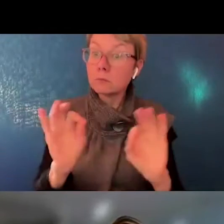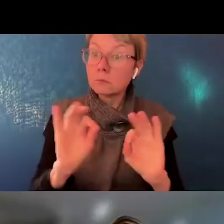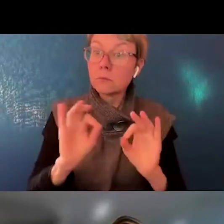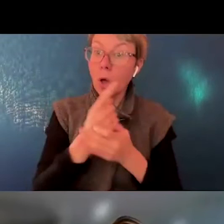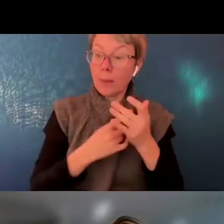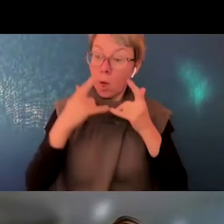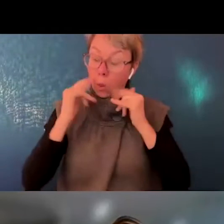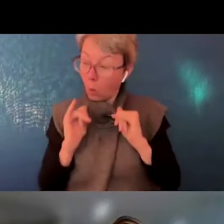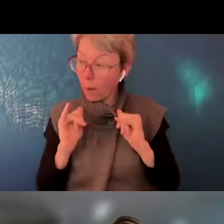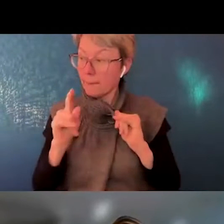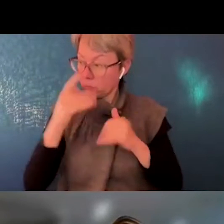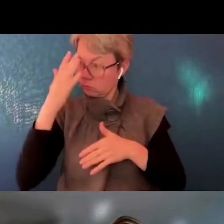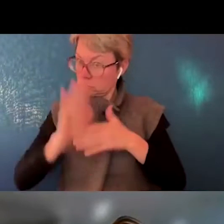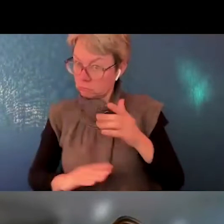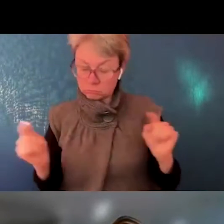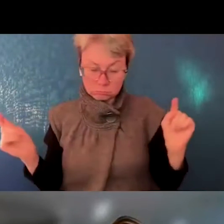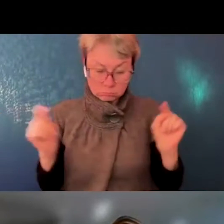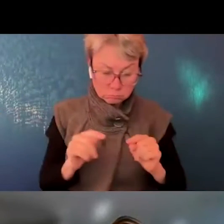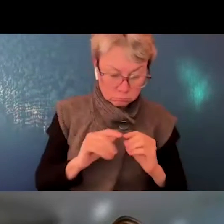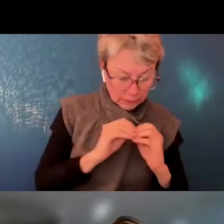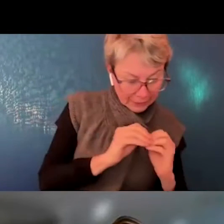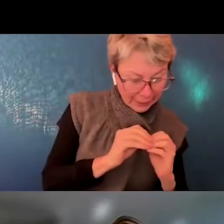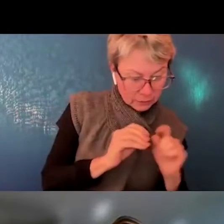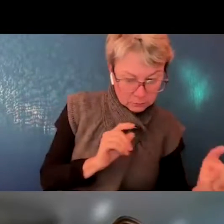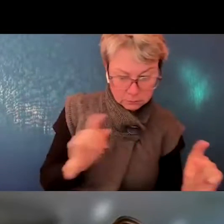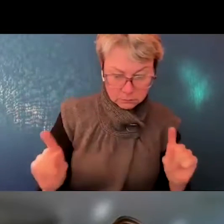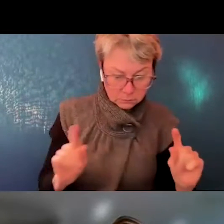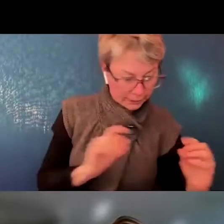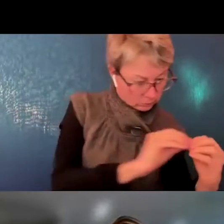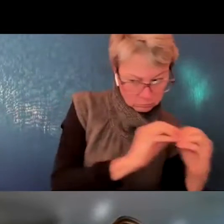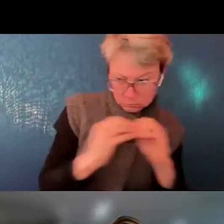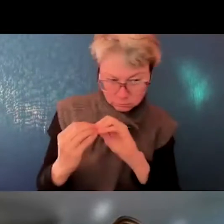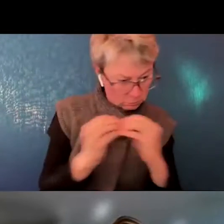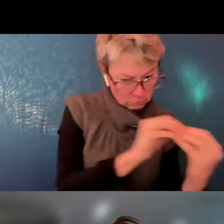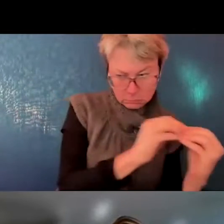mediation Department to see if we can get some agreement we've got support services within legal